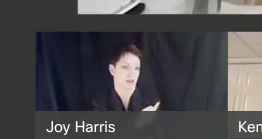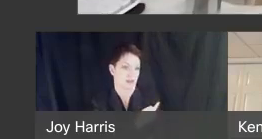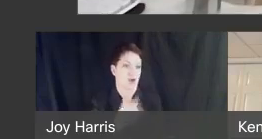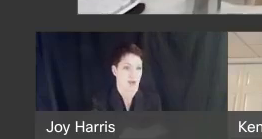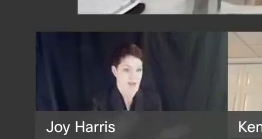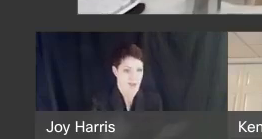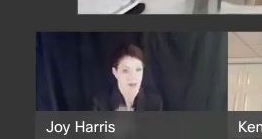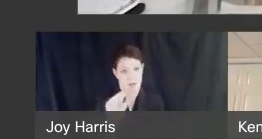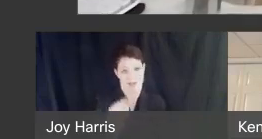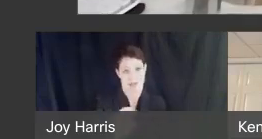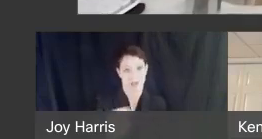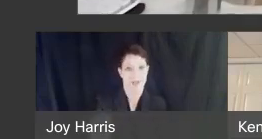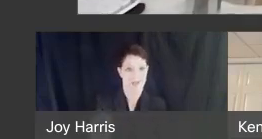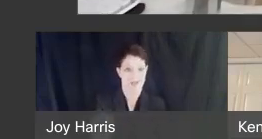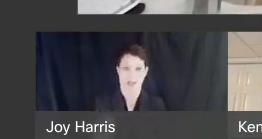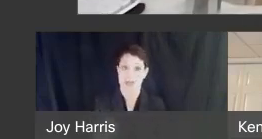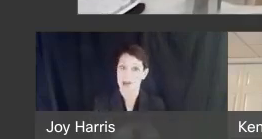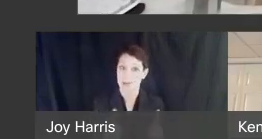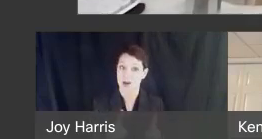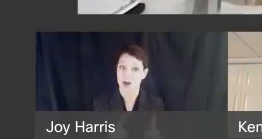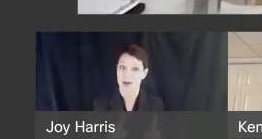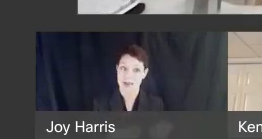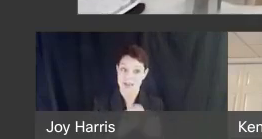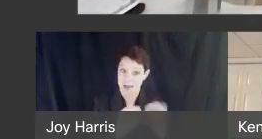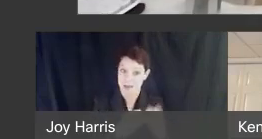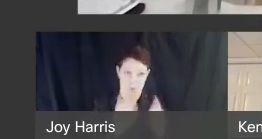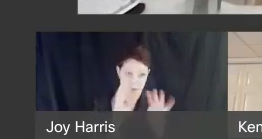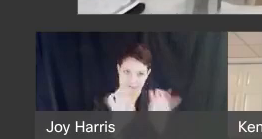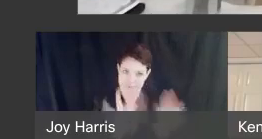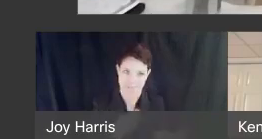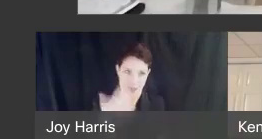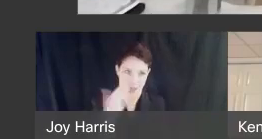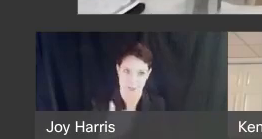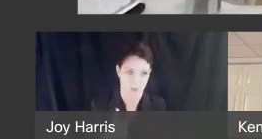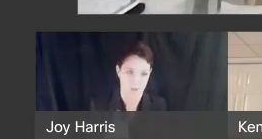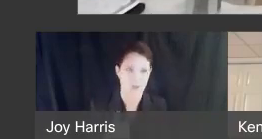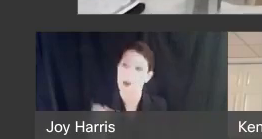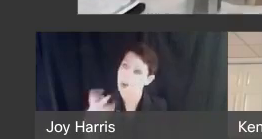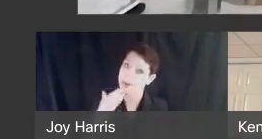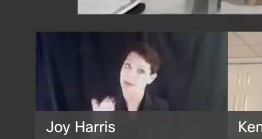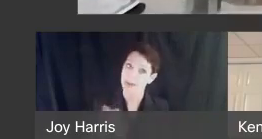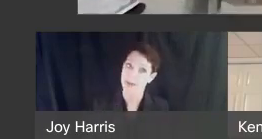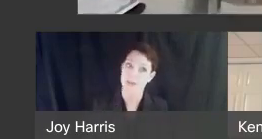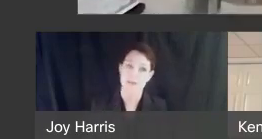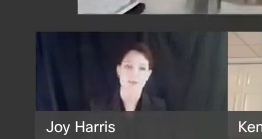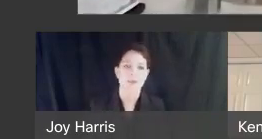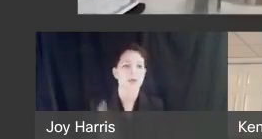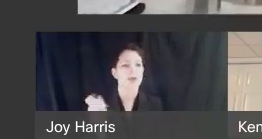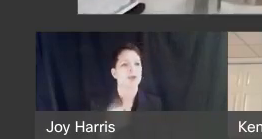but I don't, I can't quantify it. [Reporter] Okay thank you and I was curious if you or anyone else has